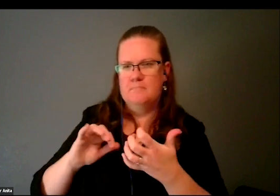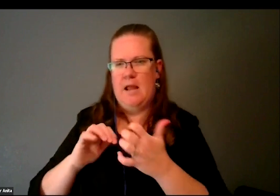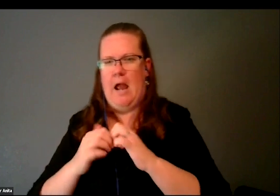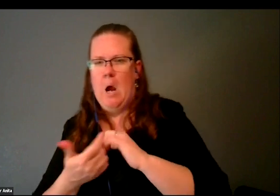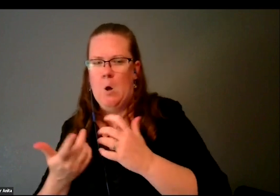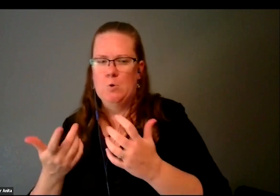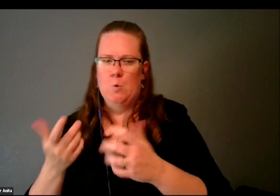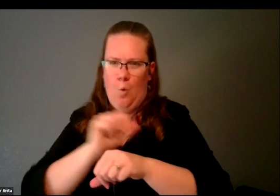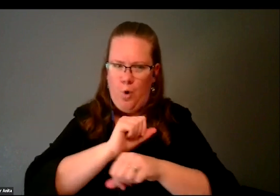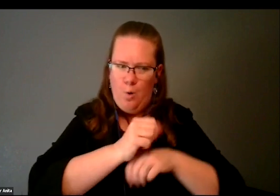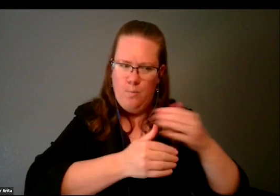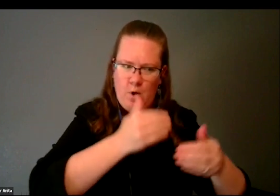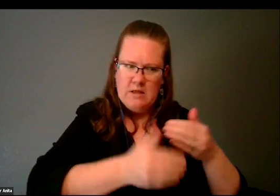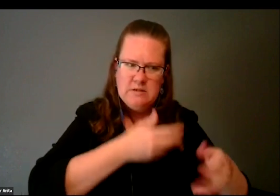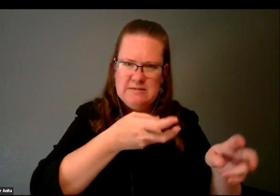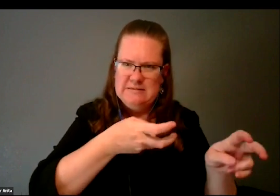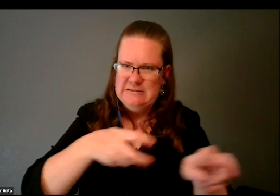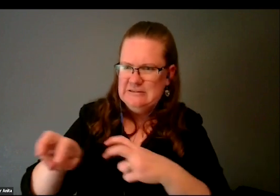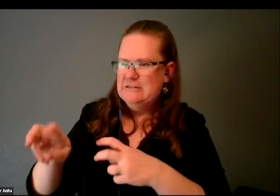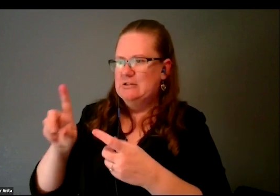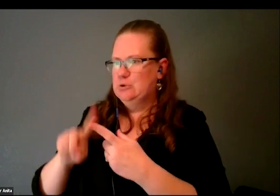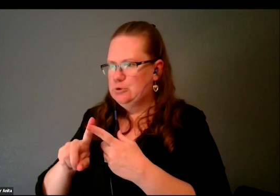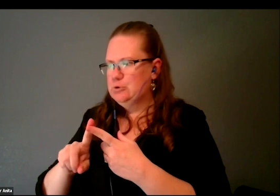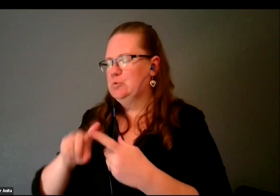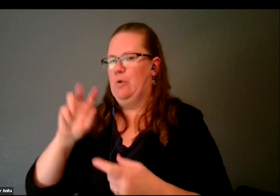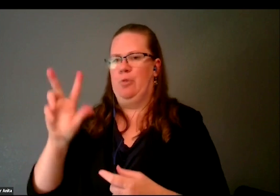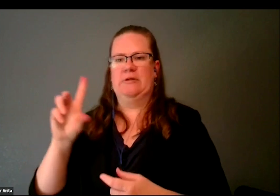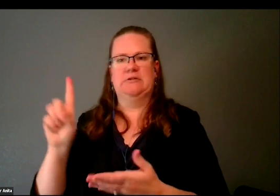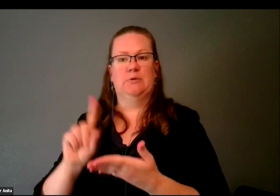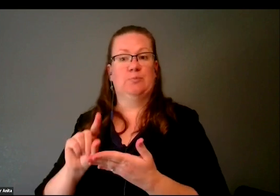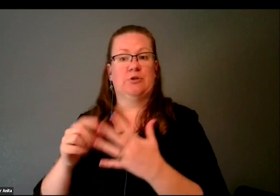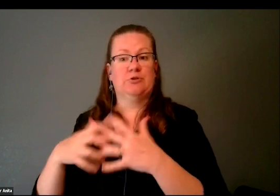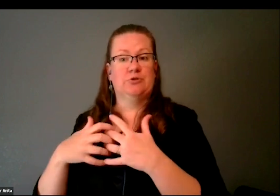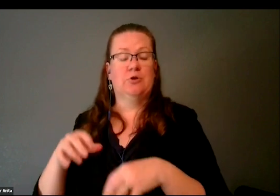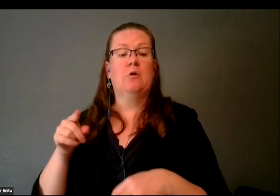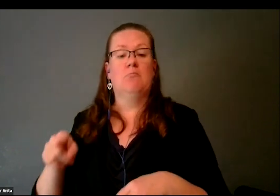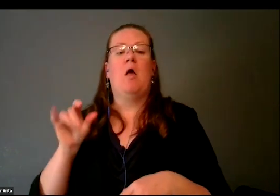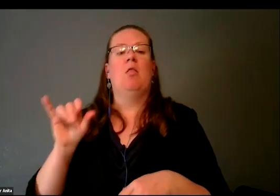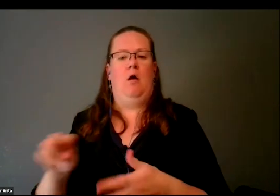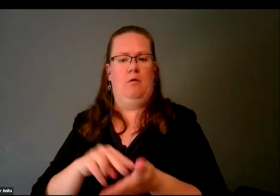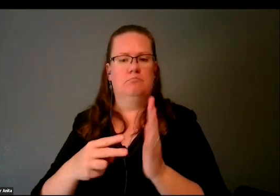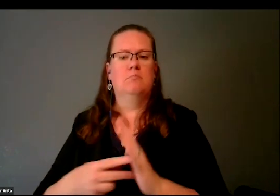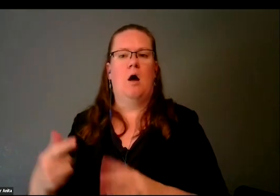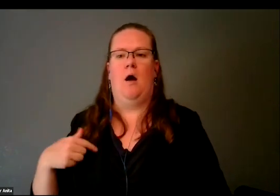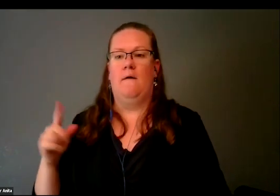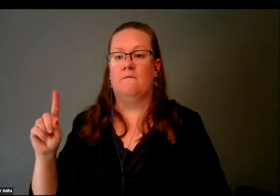I have now and start using that with a 3D printer. That led to me initially making lots of tactile maps,